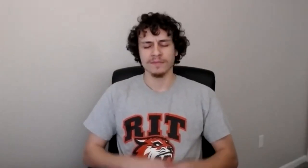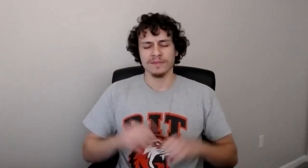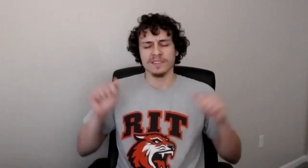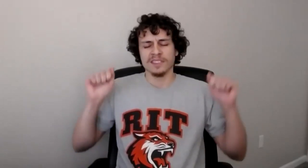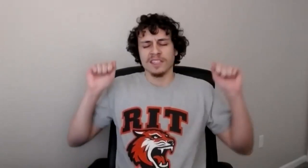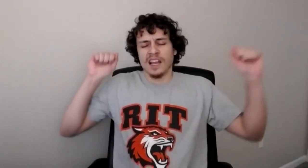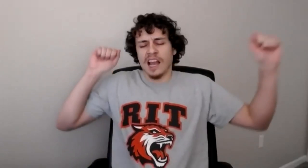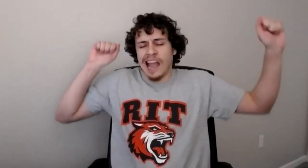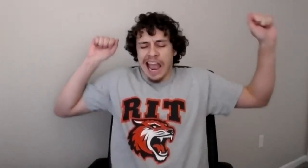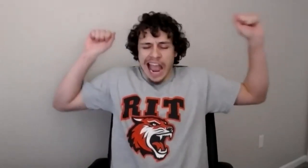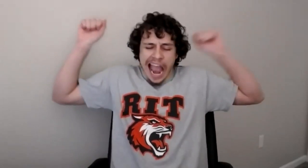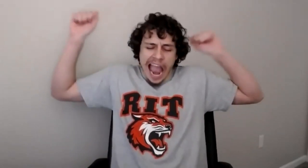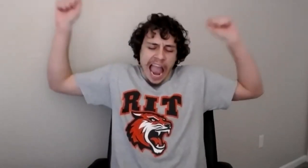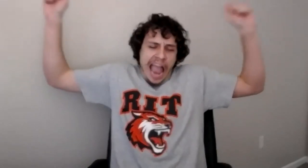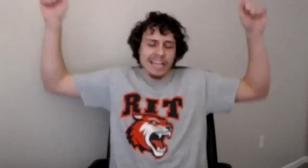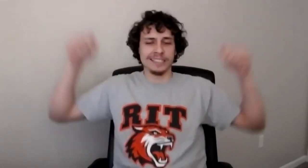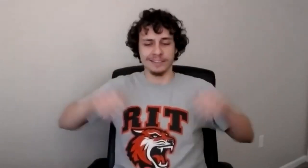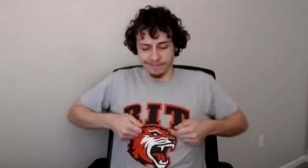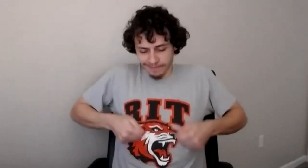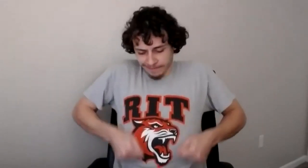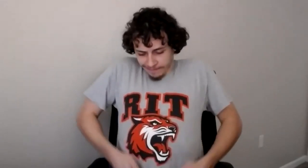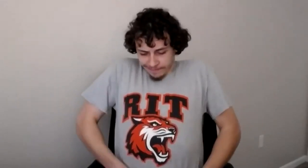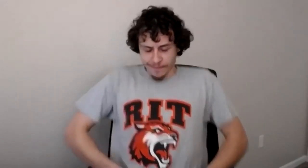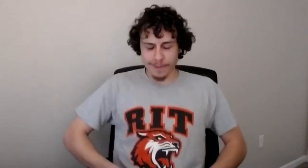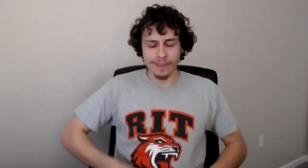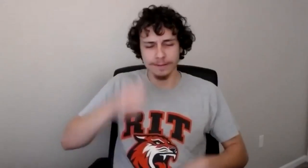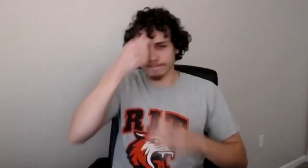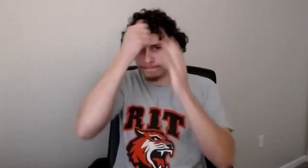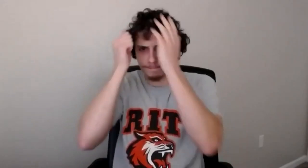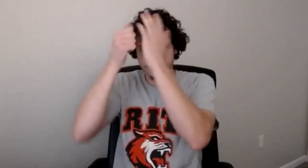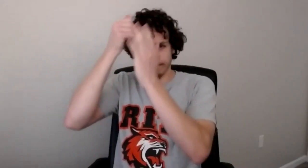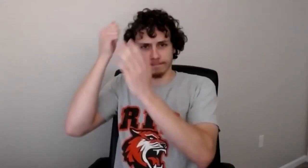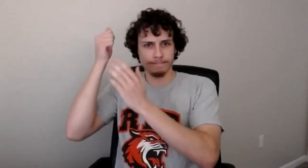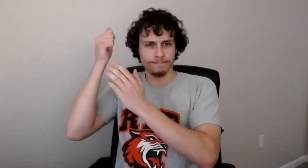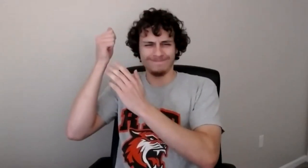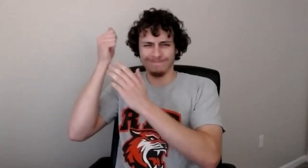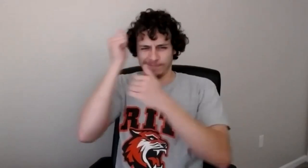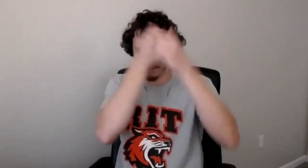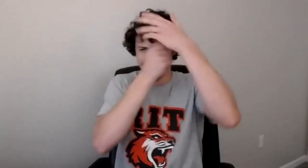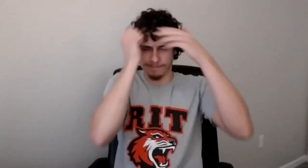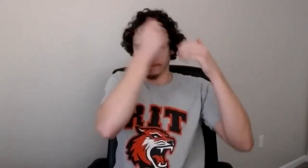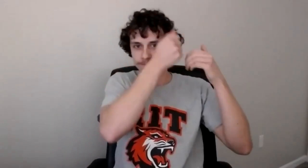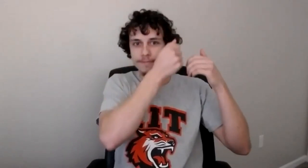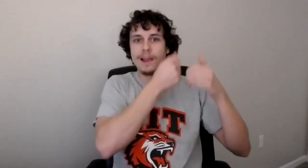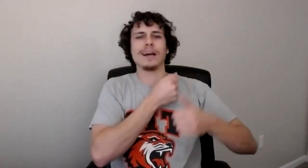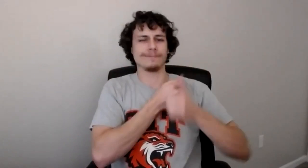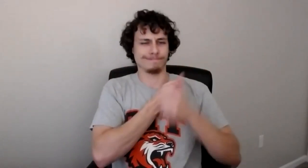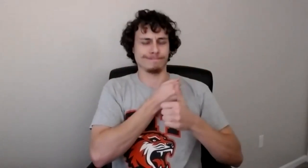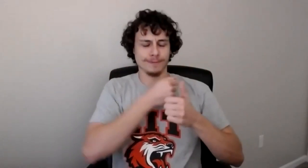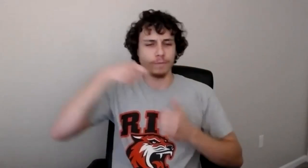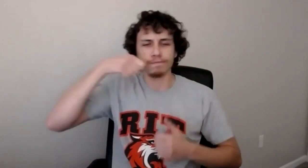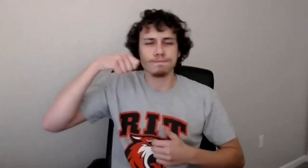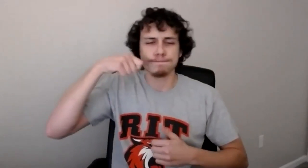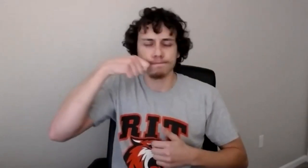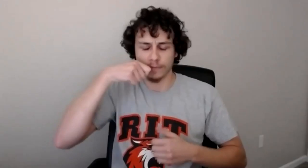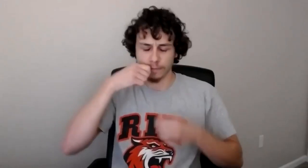Vladimir: A.